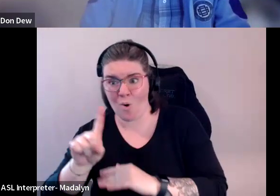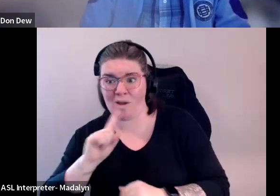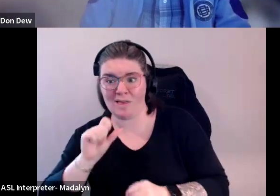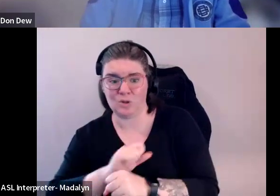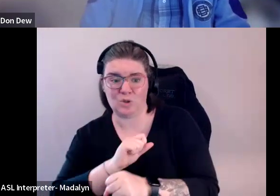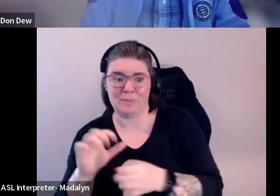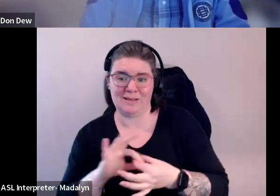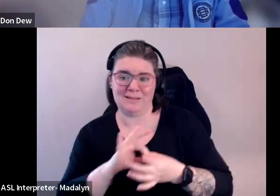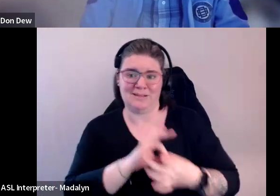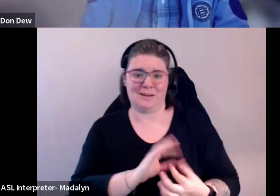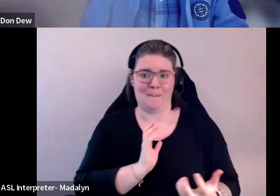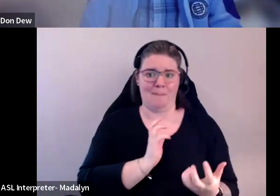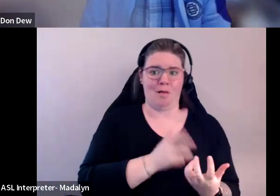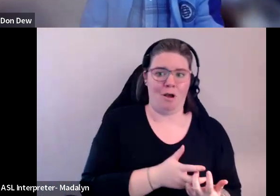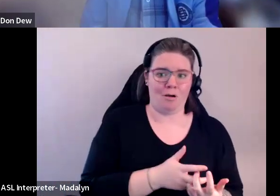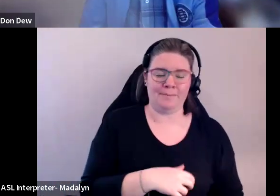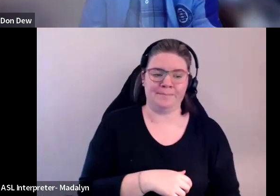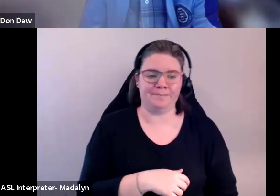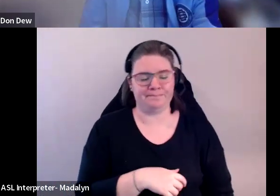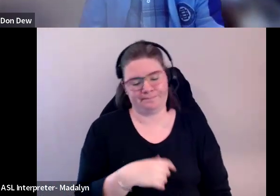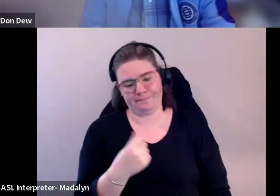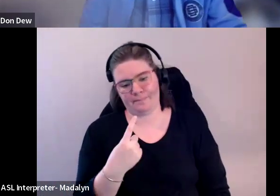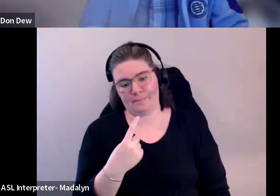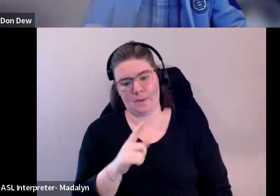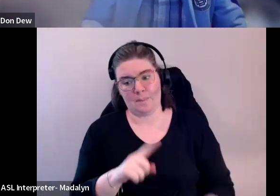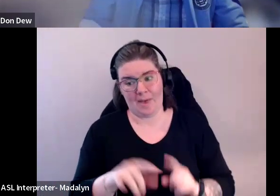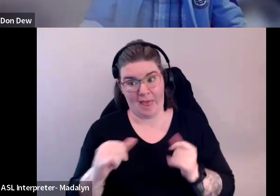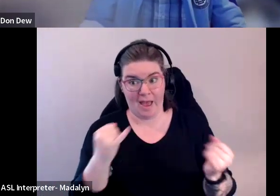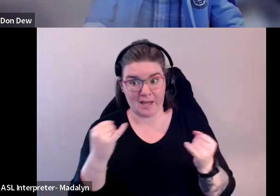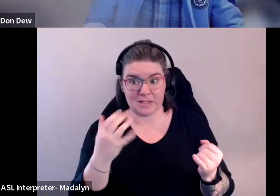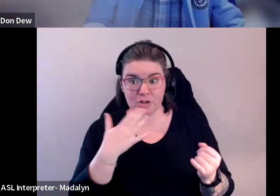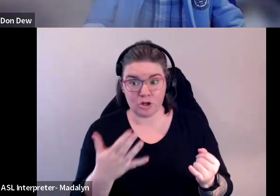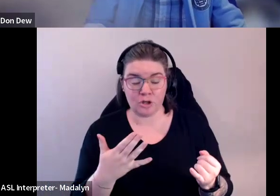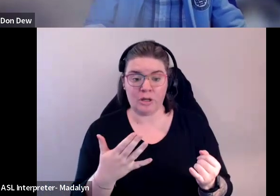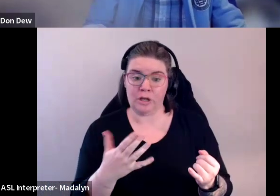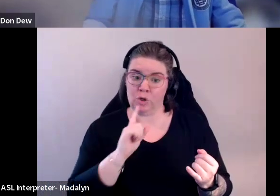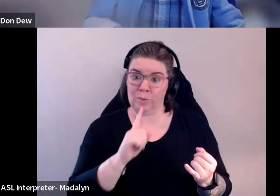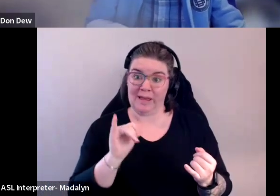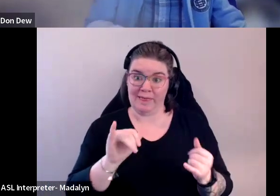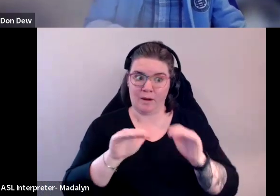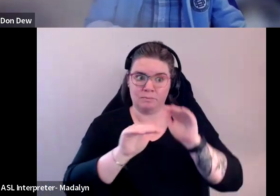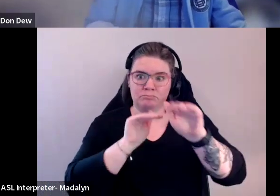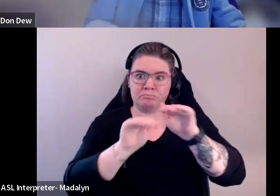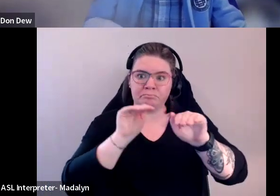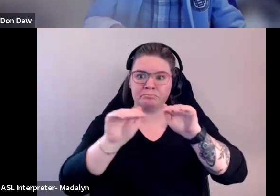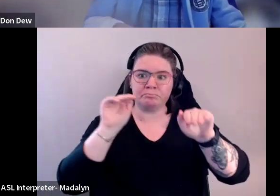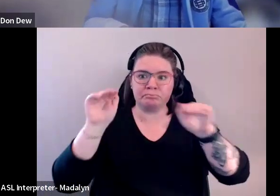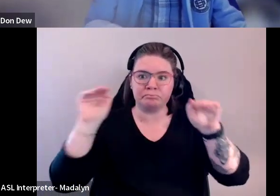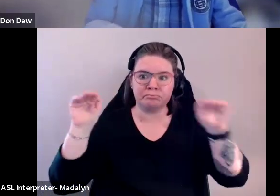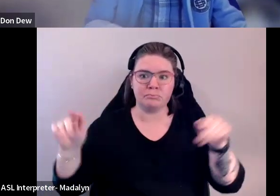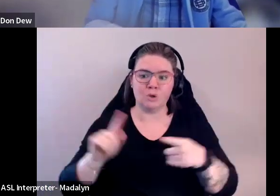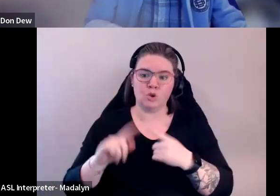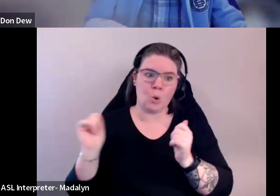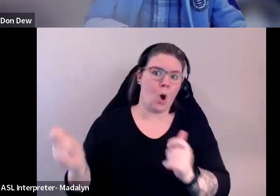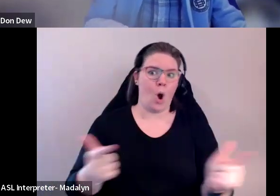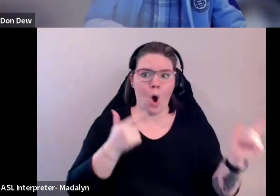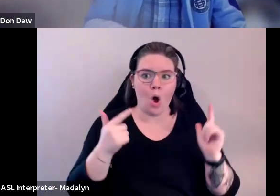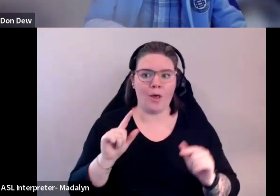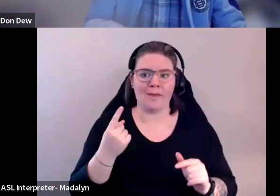Don Dew: But I mean, I I think that idea just makes a lot of sense. But it's getting that awareness to, you know the all the first responders, everybody that would end up seeing that.